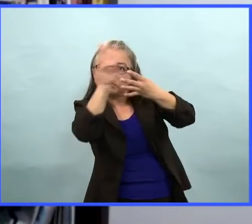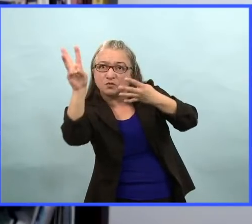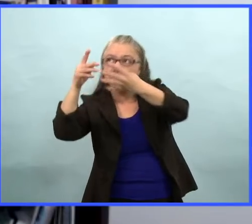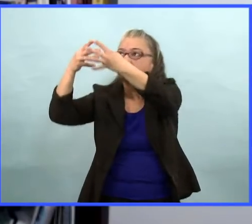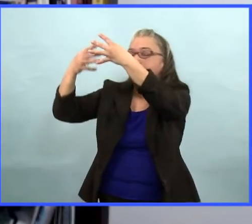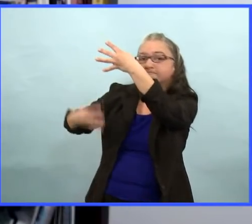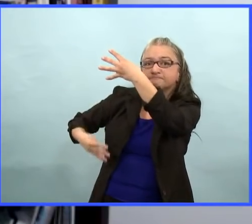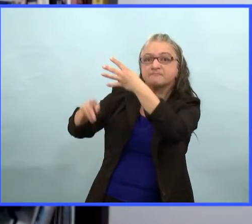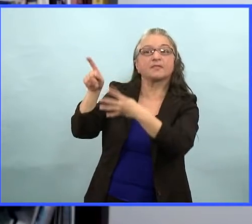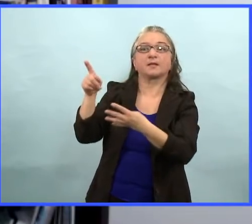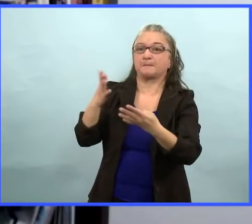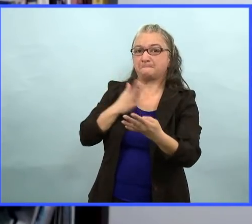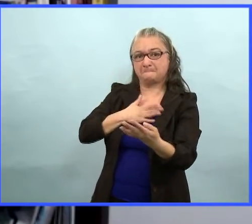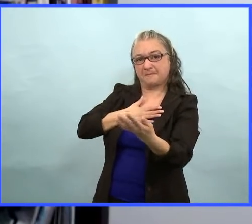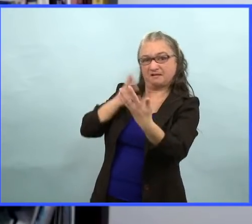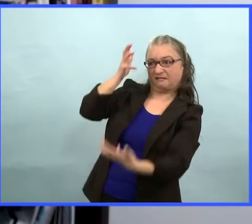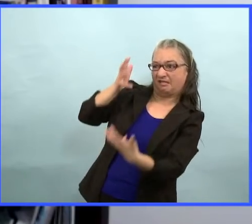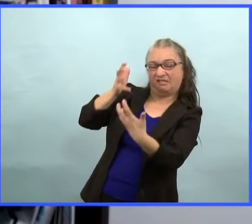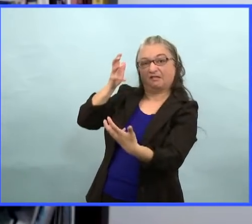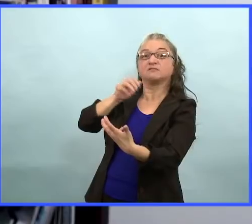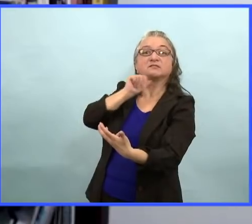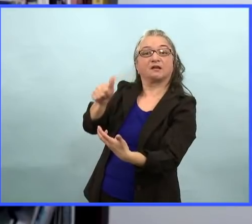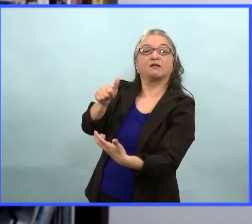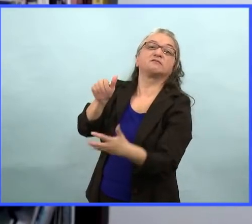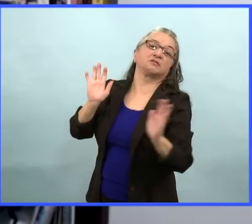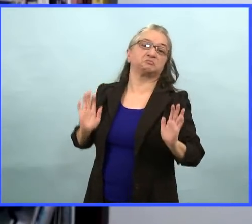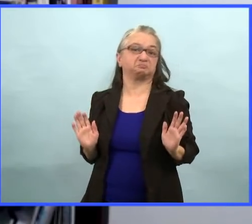individual circumstances with your family doctor or your pediatrician